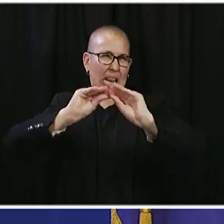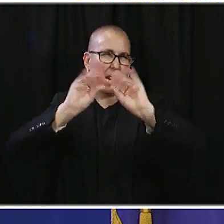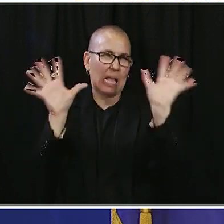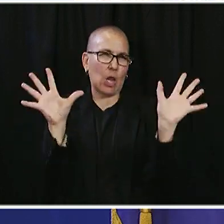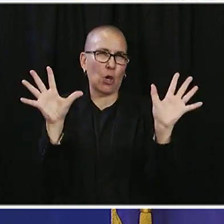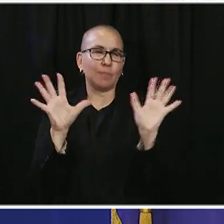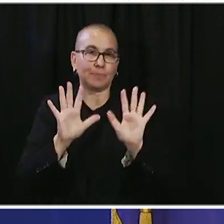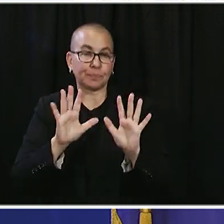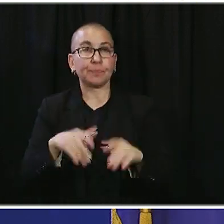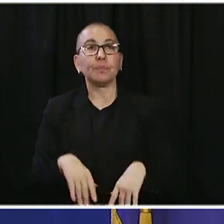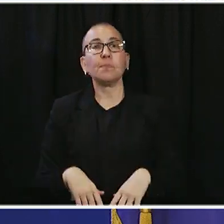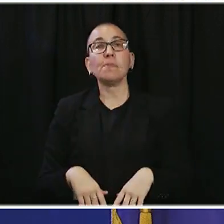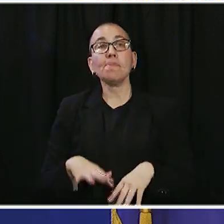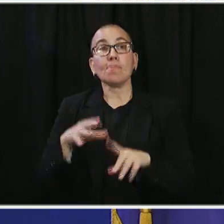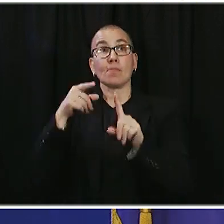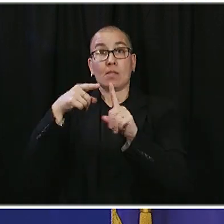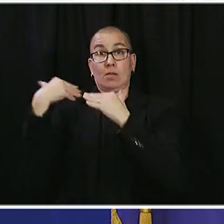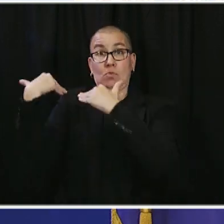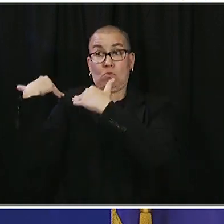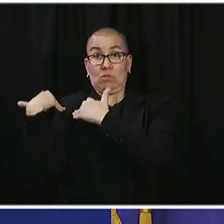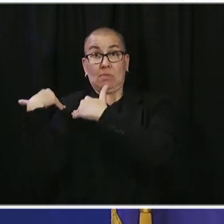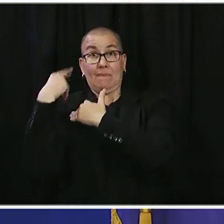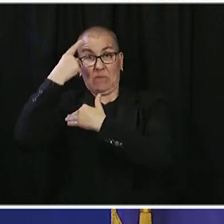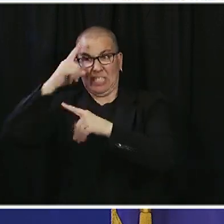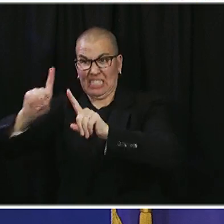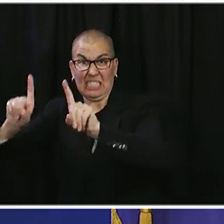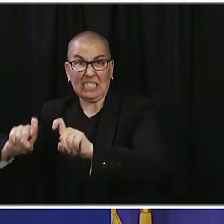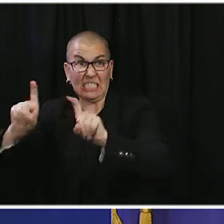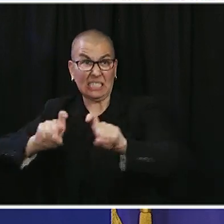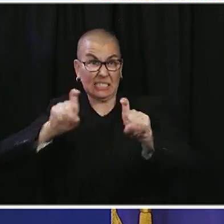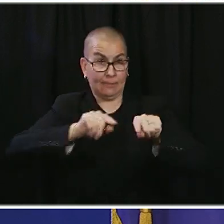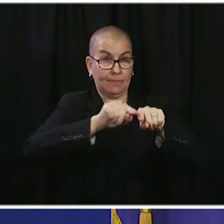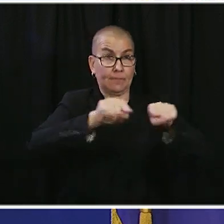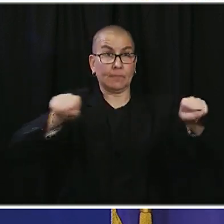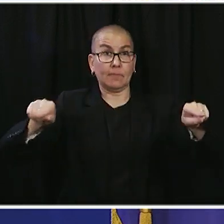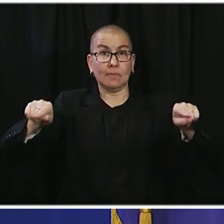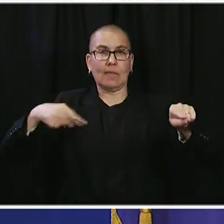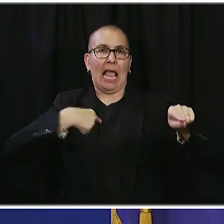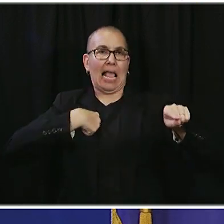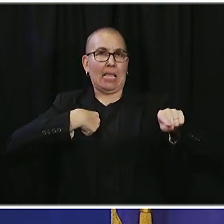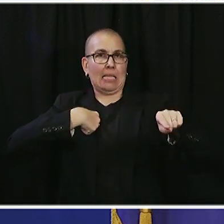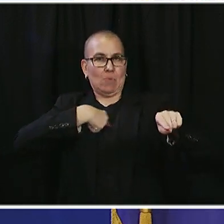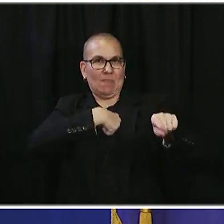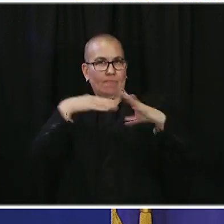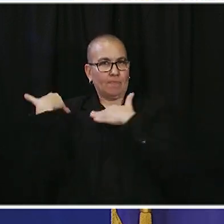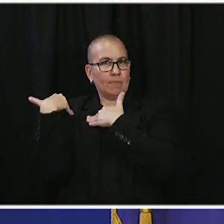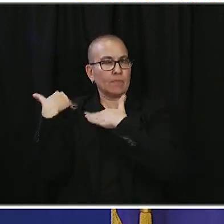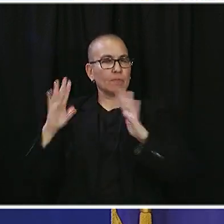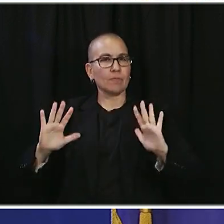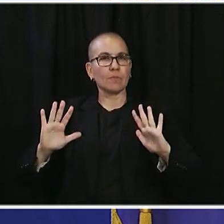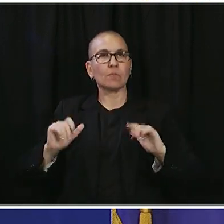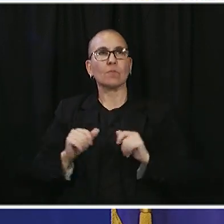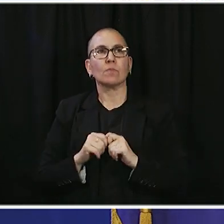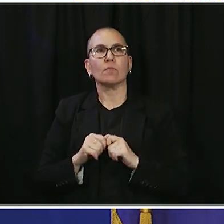AND AGAIN I WILL TAKE THIS FROM THE PERSPECTIVE OF WHAT I ASKED BECAUSE I WANT TO BE VERY CLEAR. THE RESPONSIBILITY TO GET THAT TESTING, TRACING AND ISOLATION FALLS UPON US.